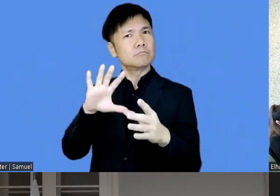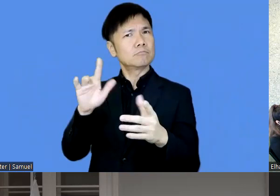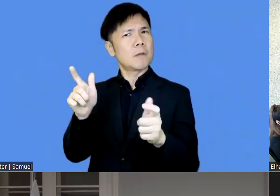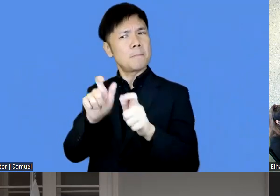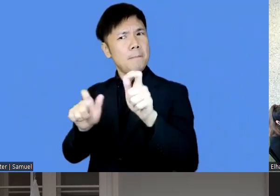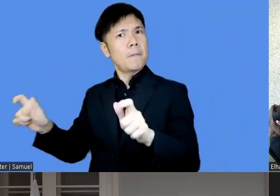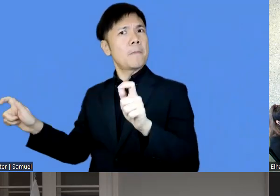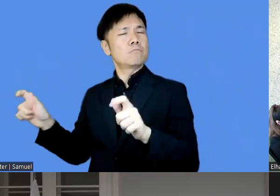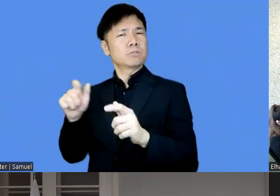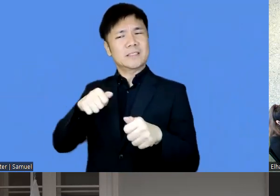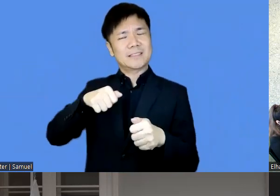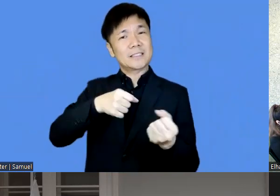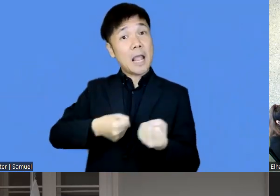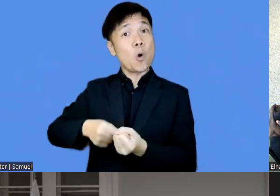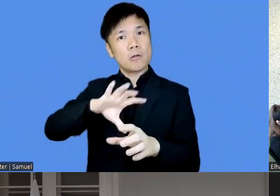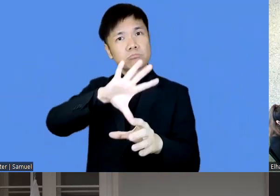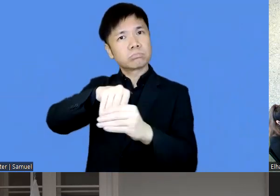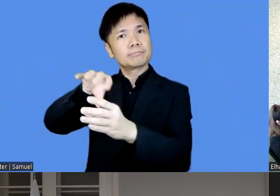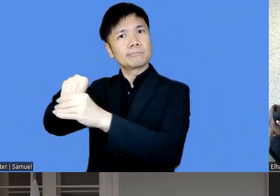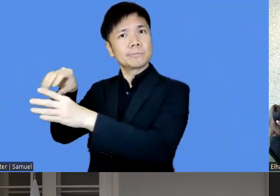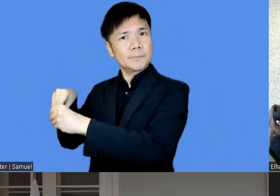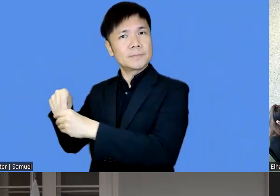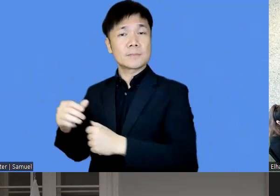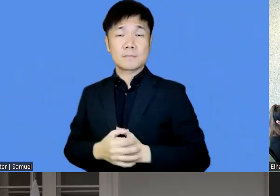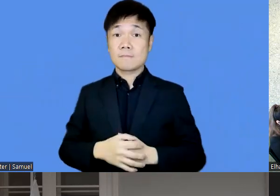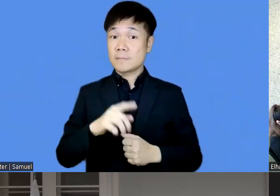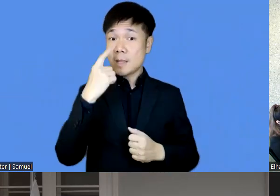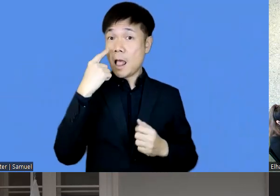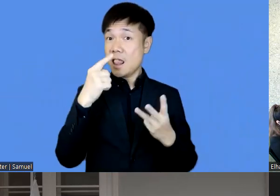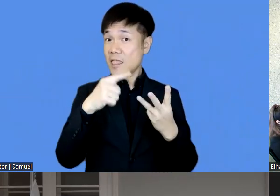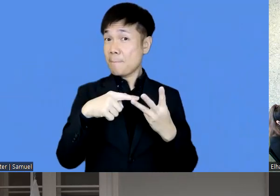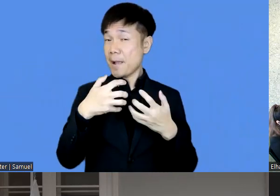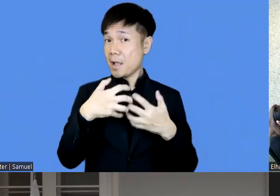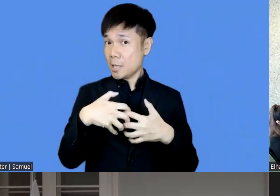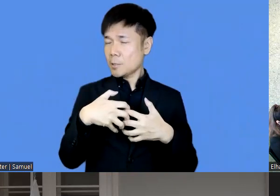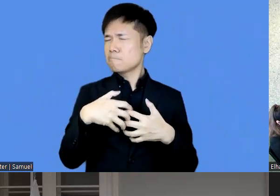Synergies with CRPD national implementation mechanisms should also be explored.